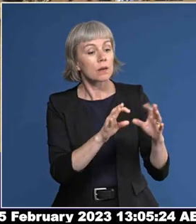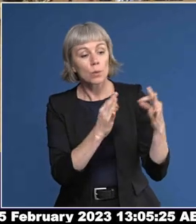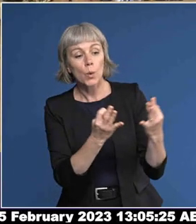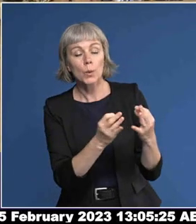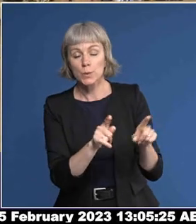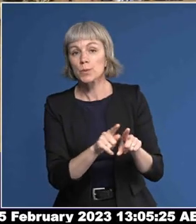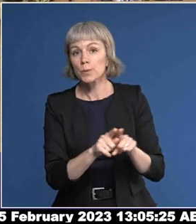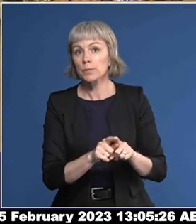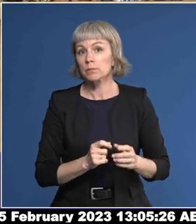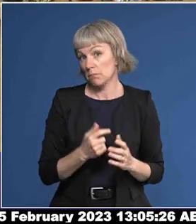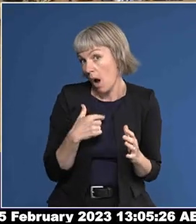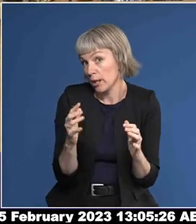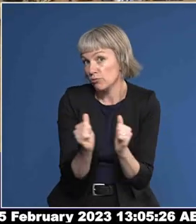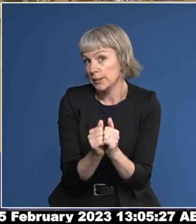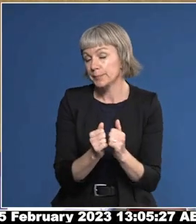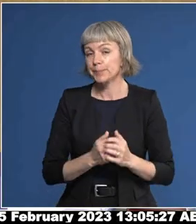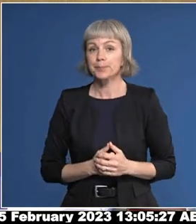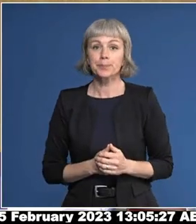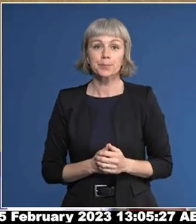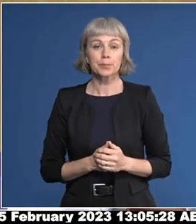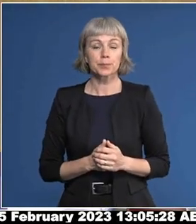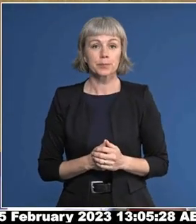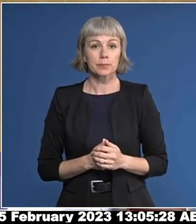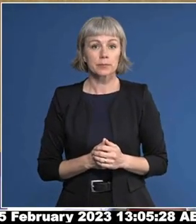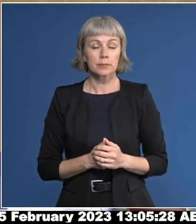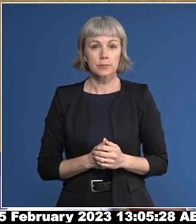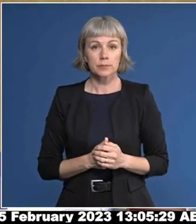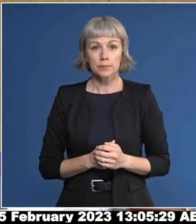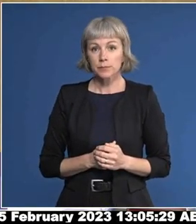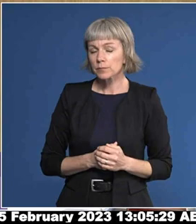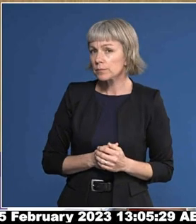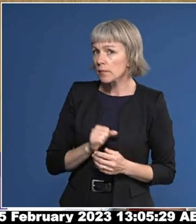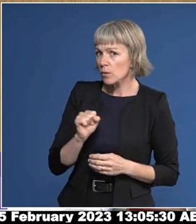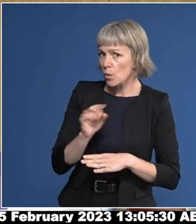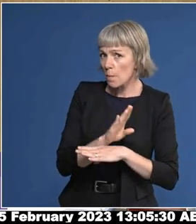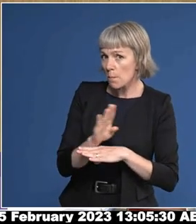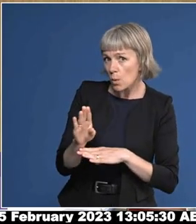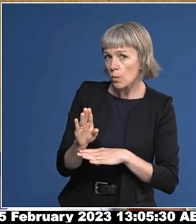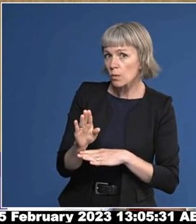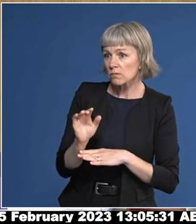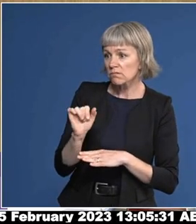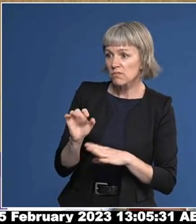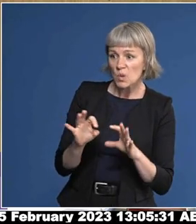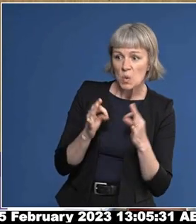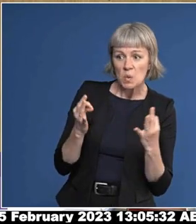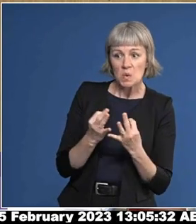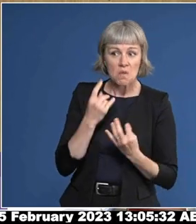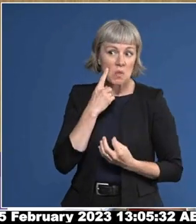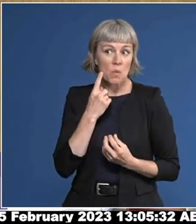Have you and your boards and organisations considered the setting of targets to increase?